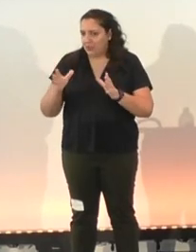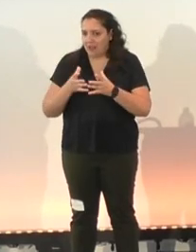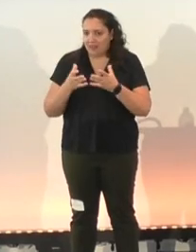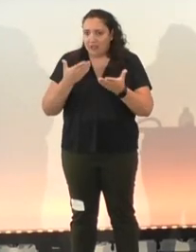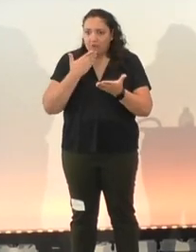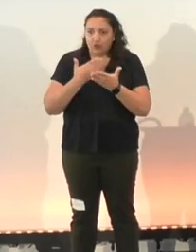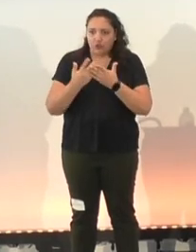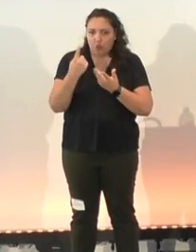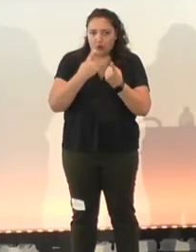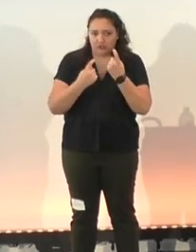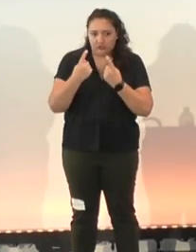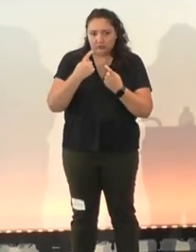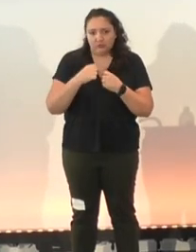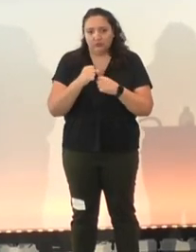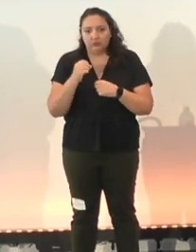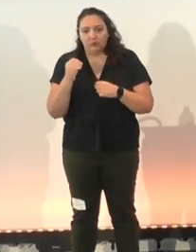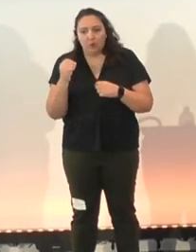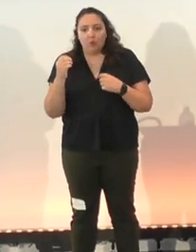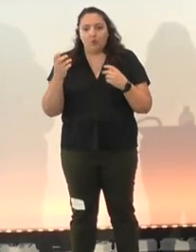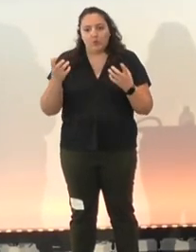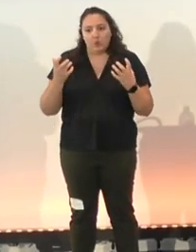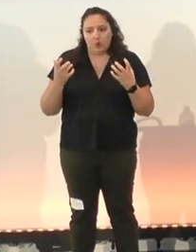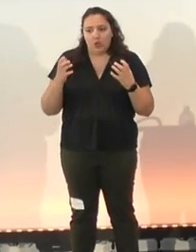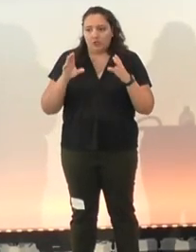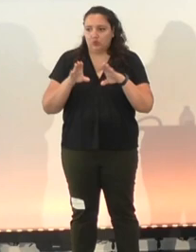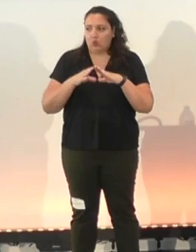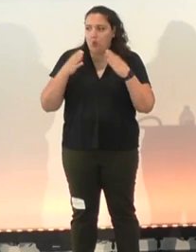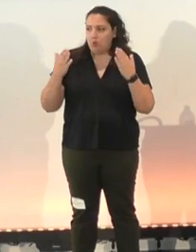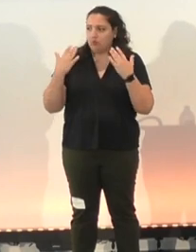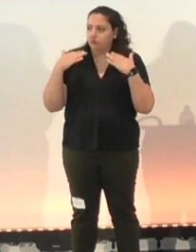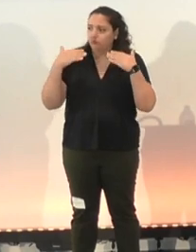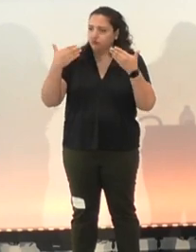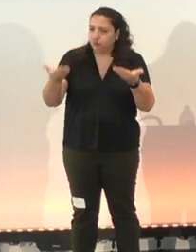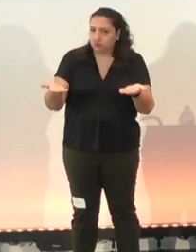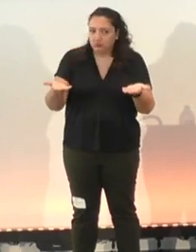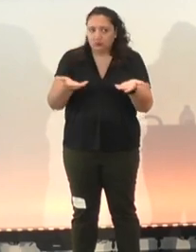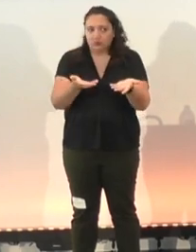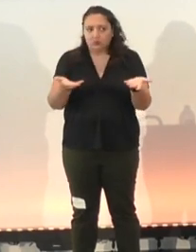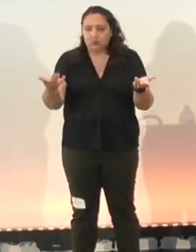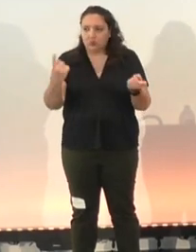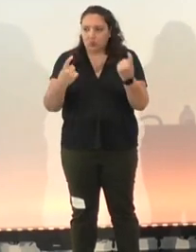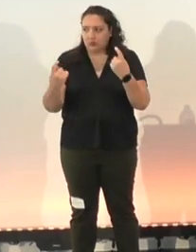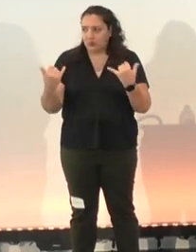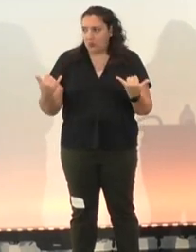so we would like to open up the floor to questions at this point. I will be honest with you,